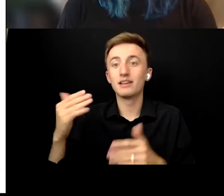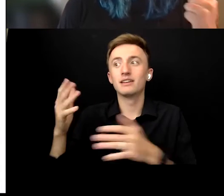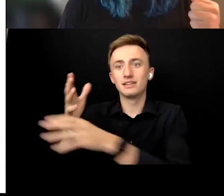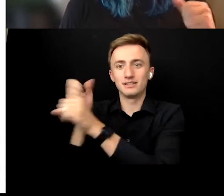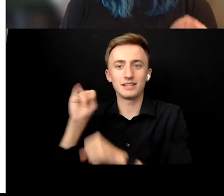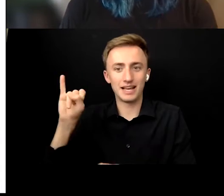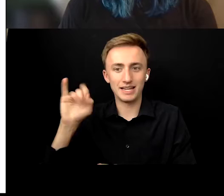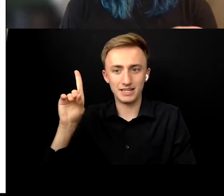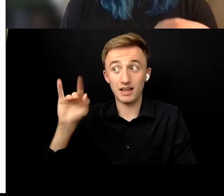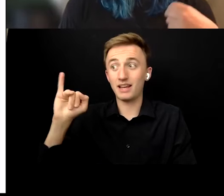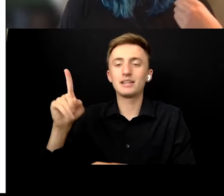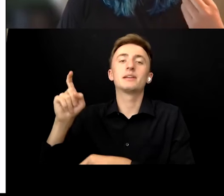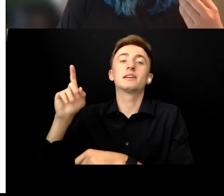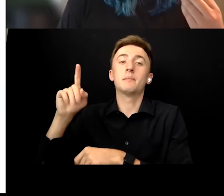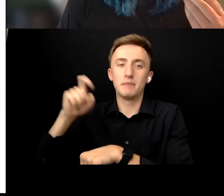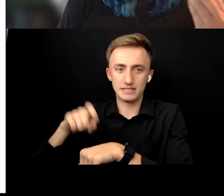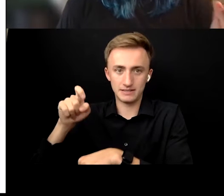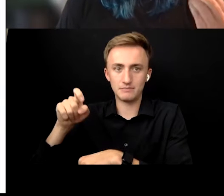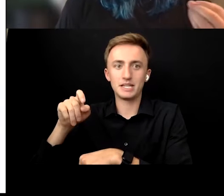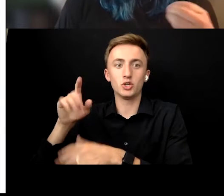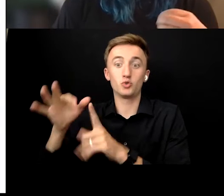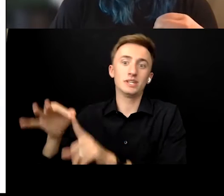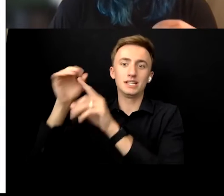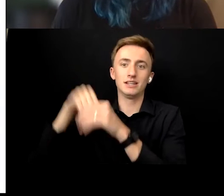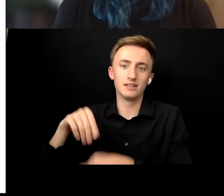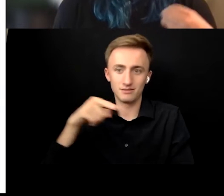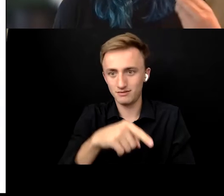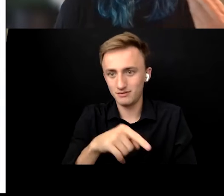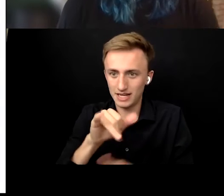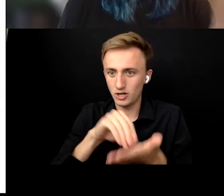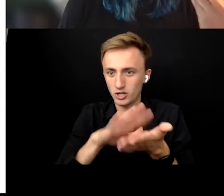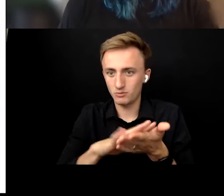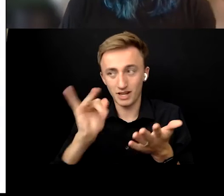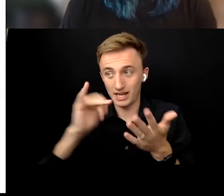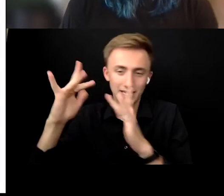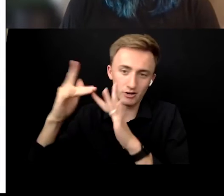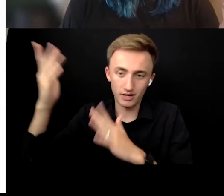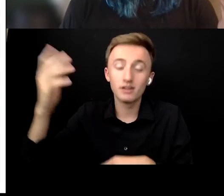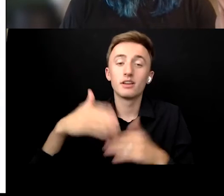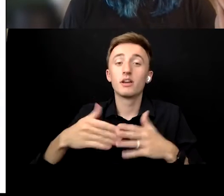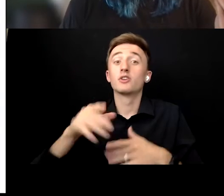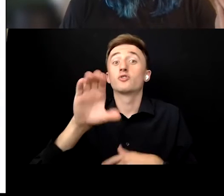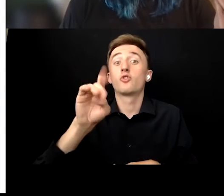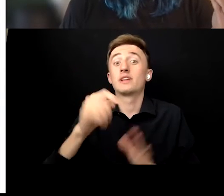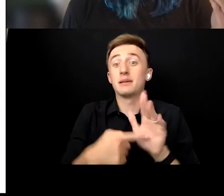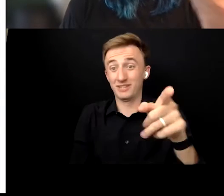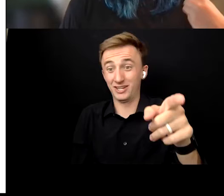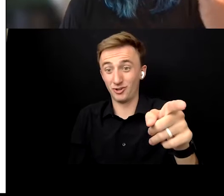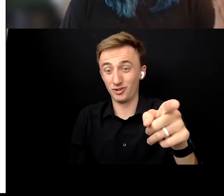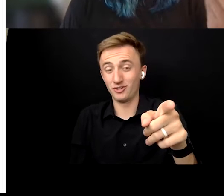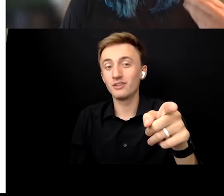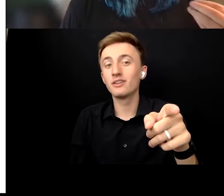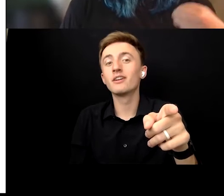be unique within the document. Like it or not. In the code example here, we have three section